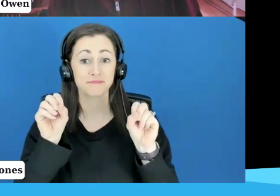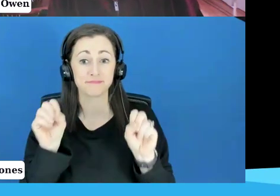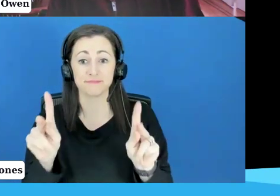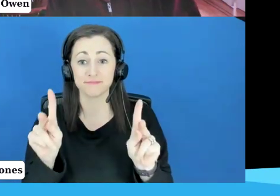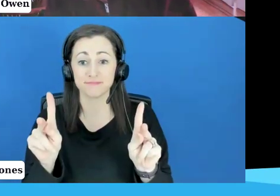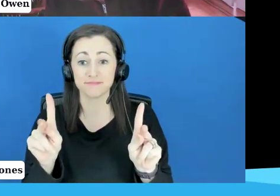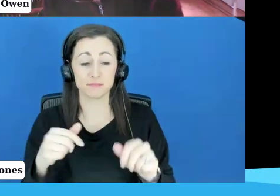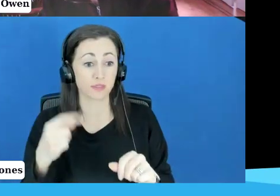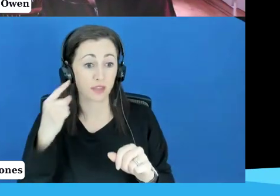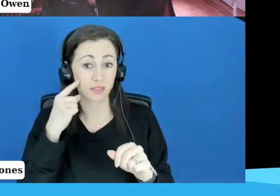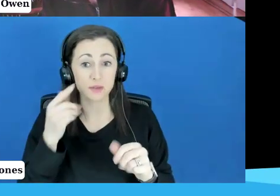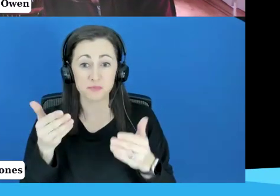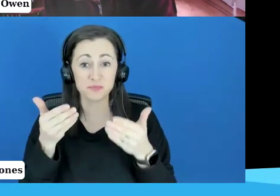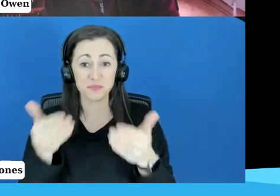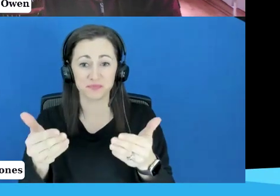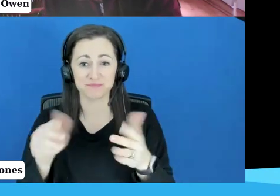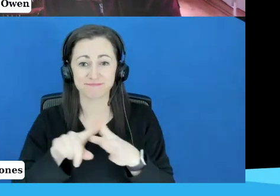I think we'll go ahead and get started.